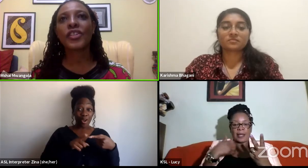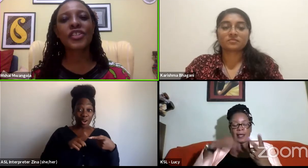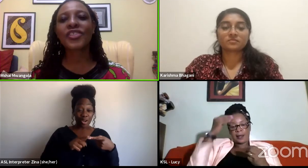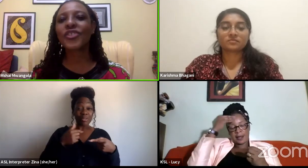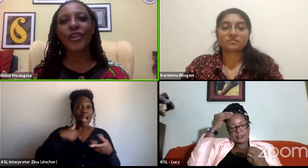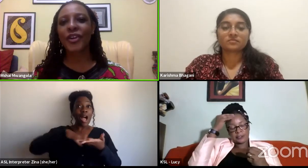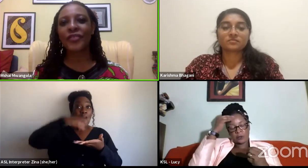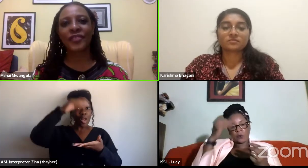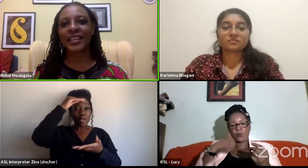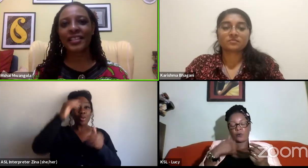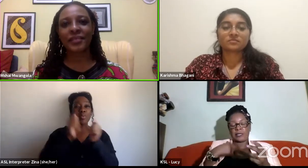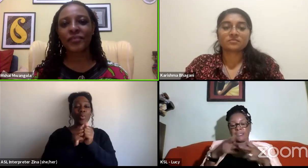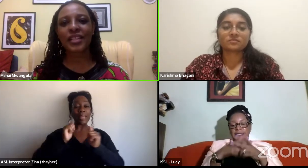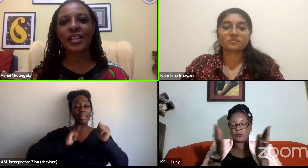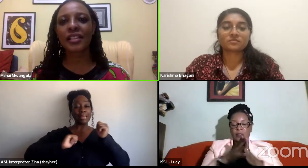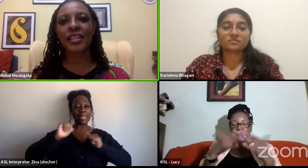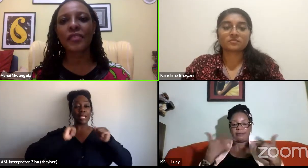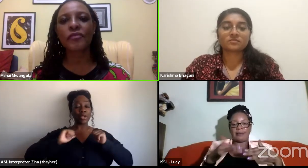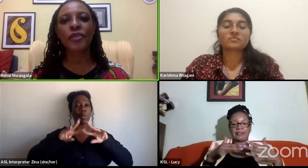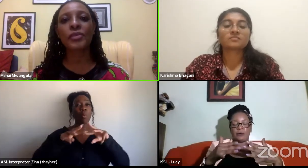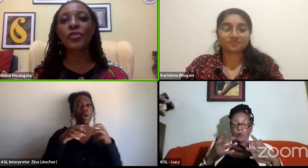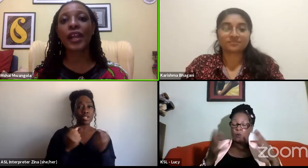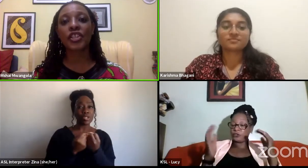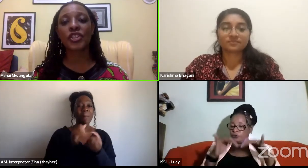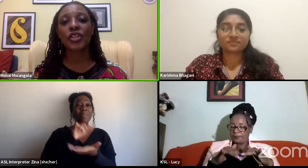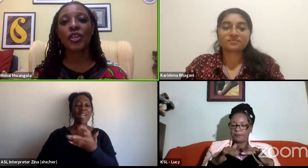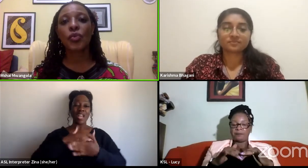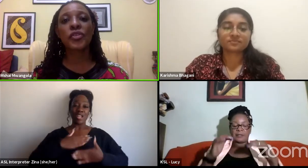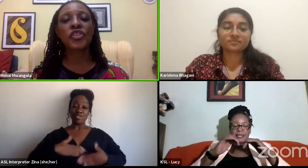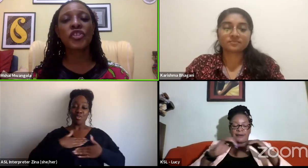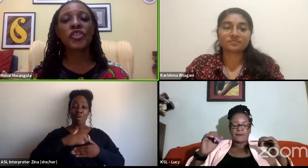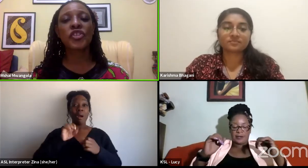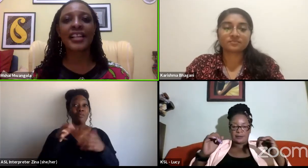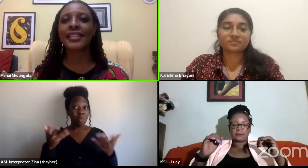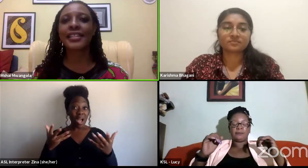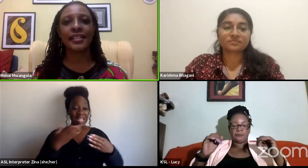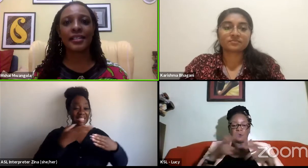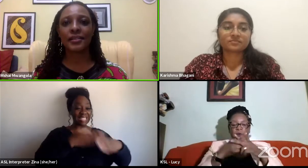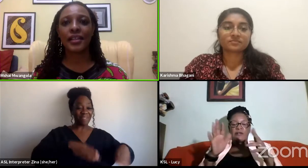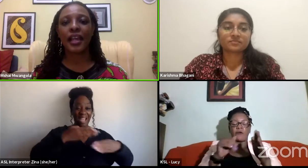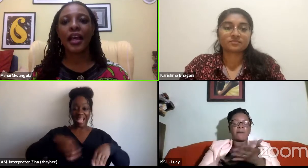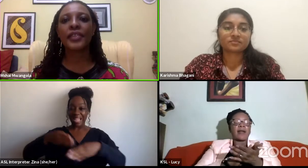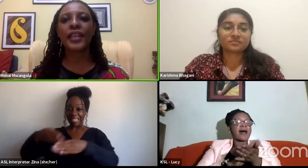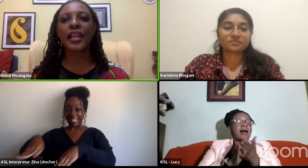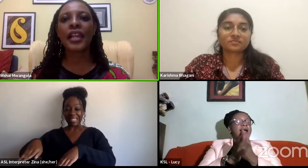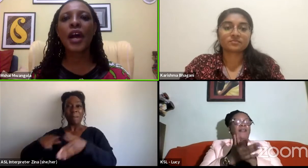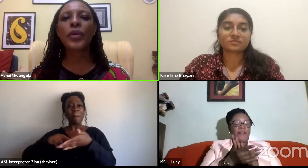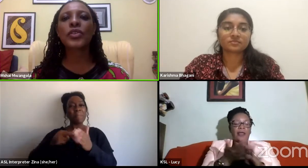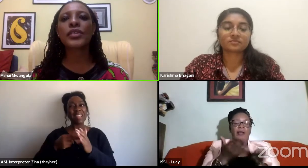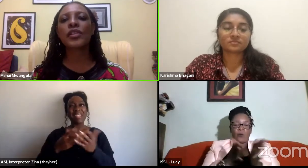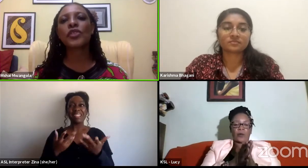just the joy of devising, starting from scratch with just a seed and then allowing yourself